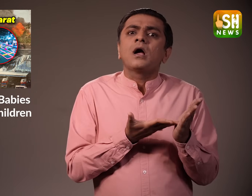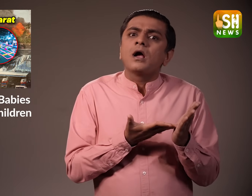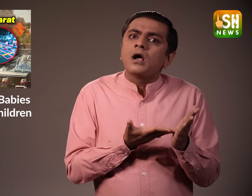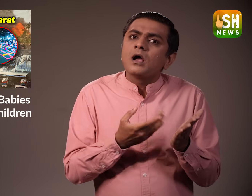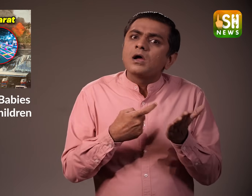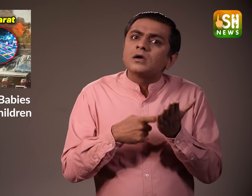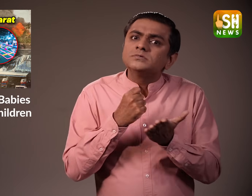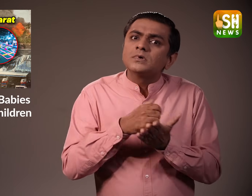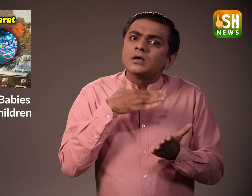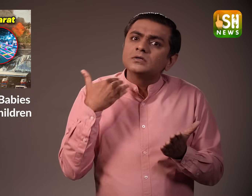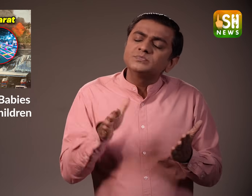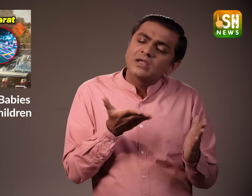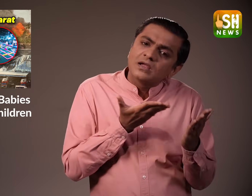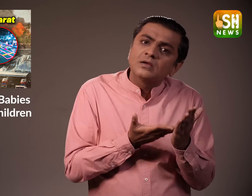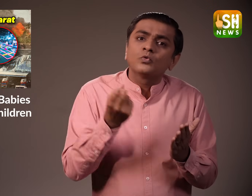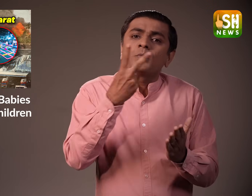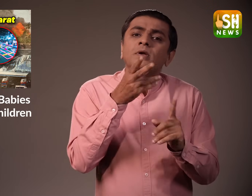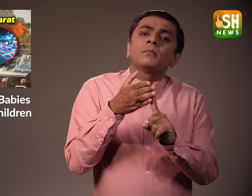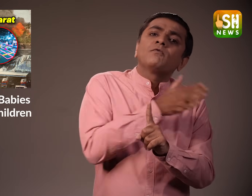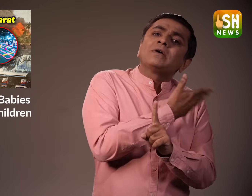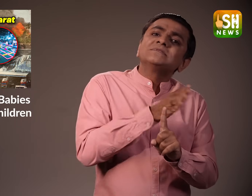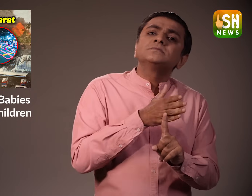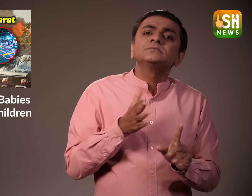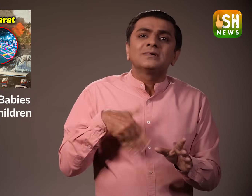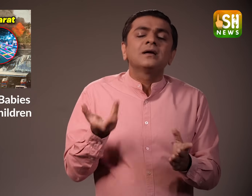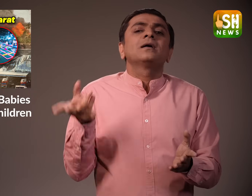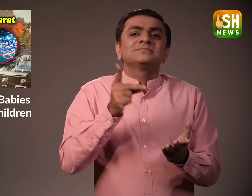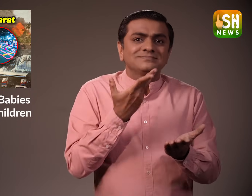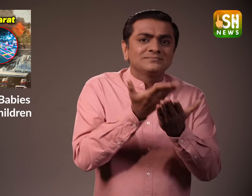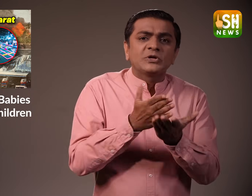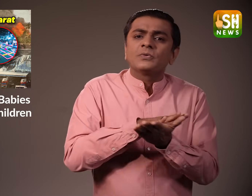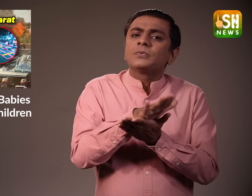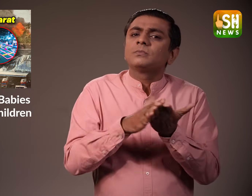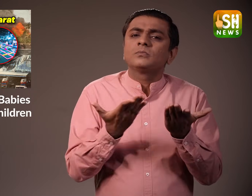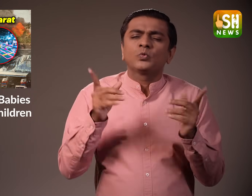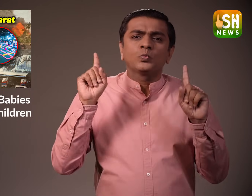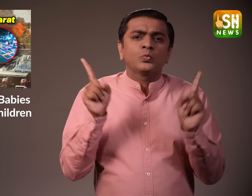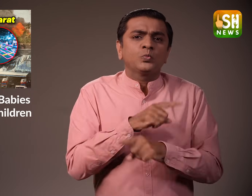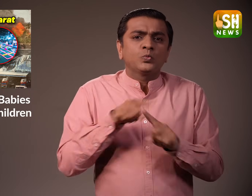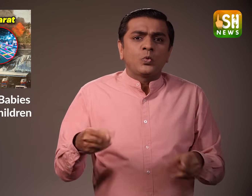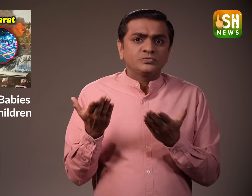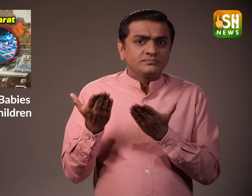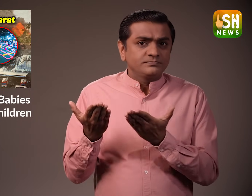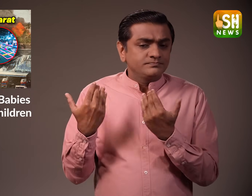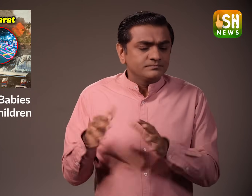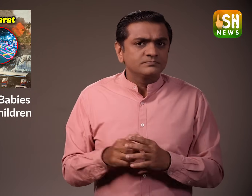It expired more than 2 months ago, and they haven't renewed it. Unacceptable!